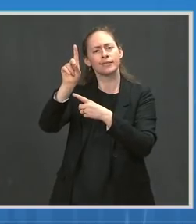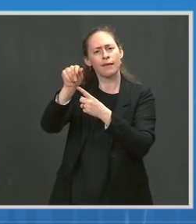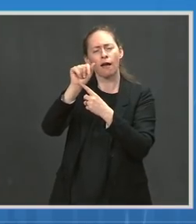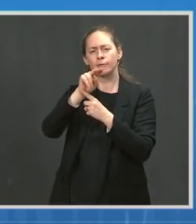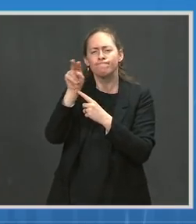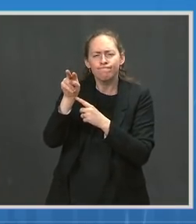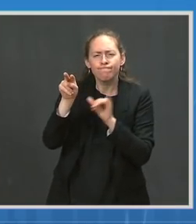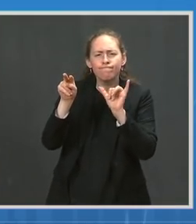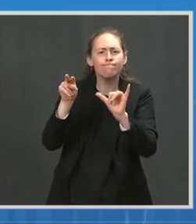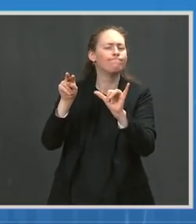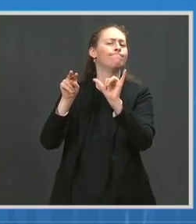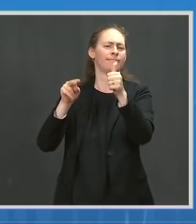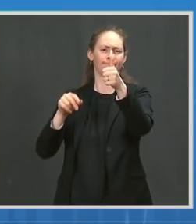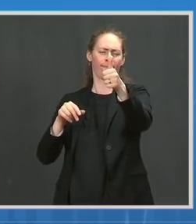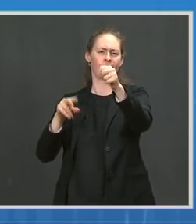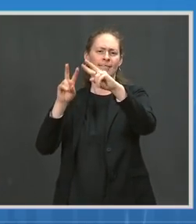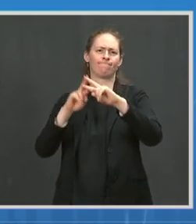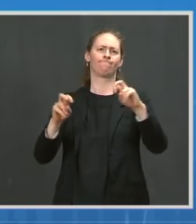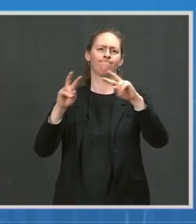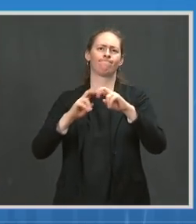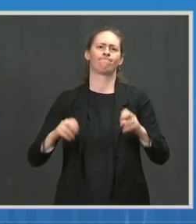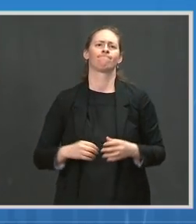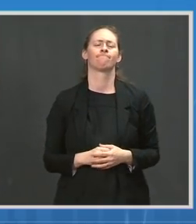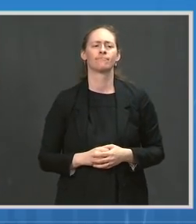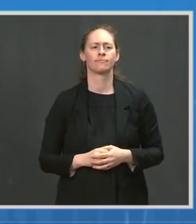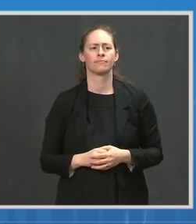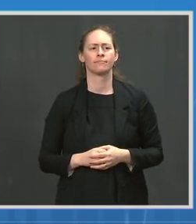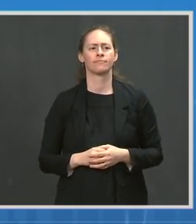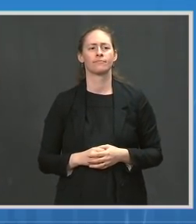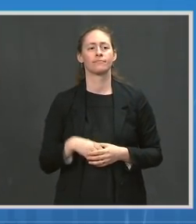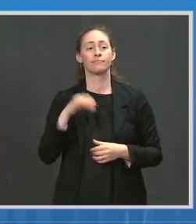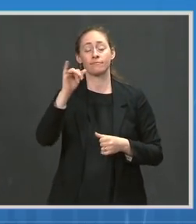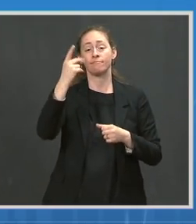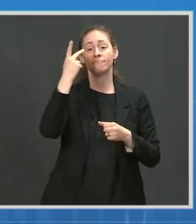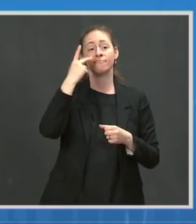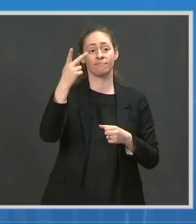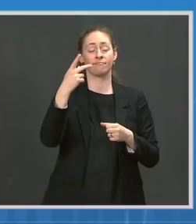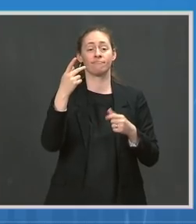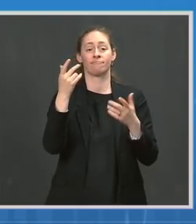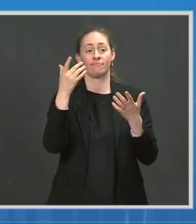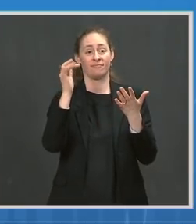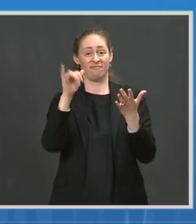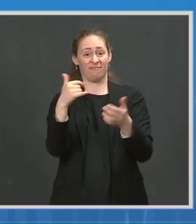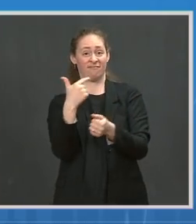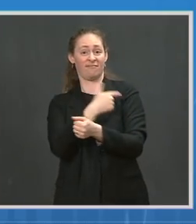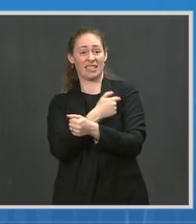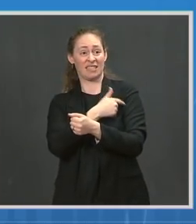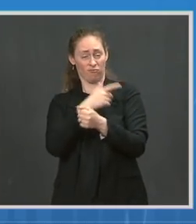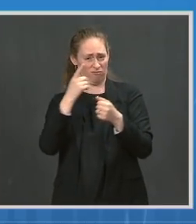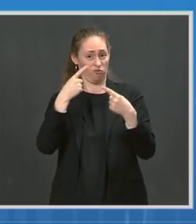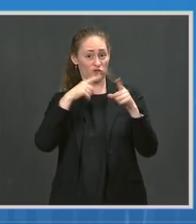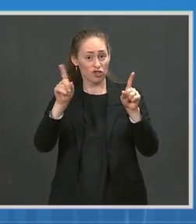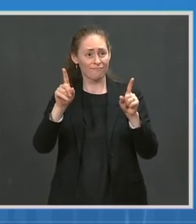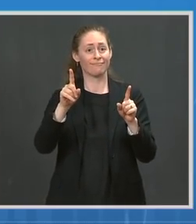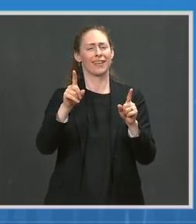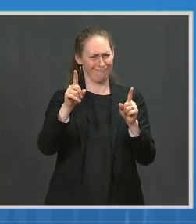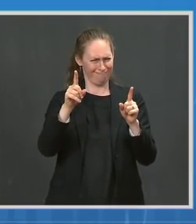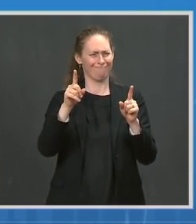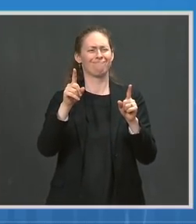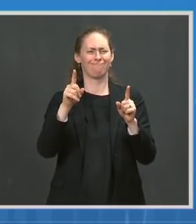Have these vaccines been efficacious in clinical trials? Next slide. We know for sure they are.